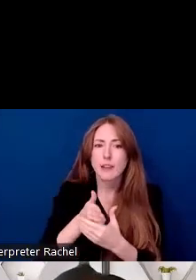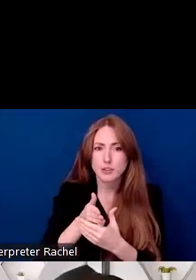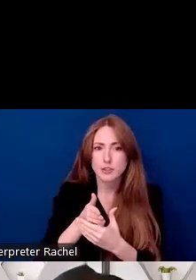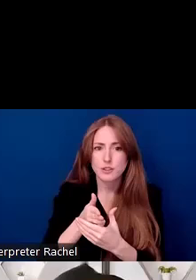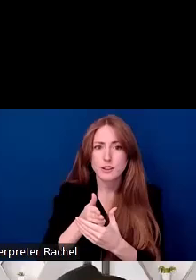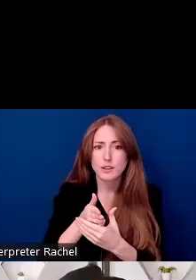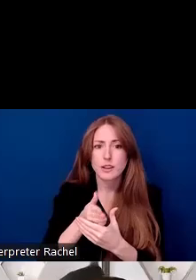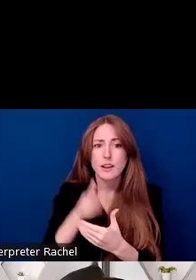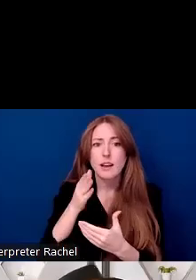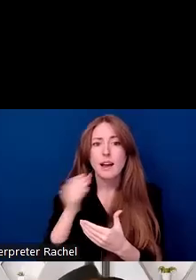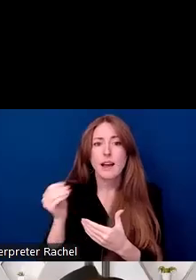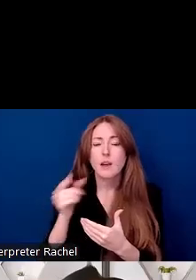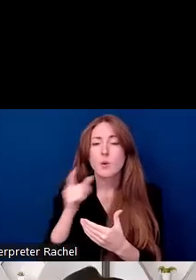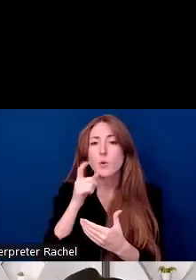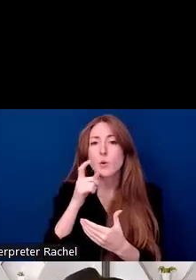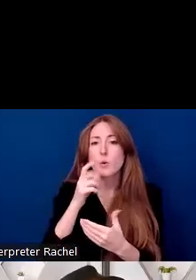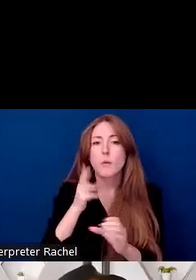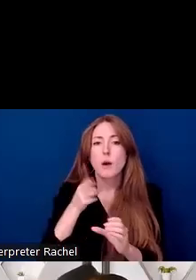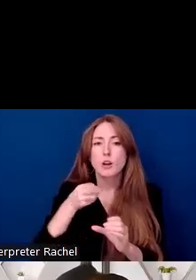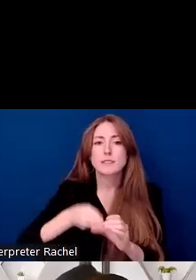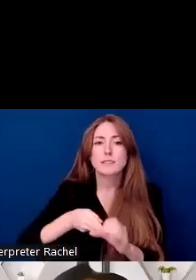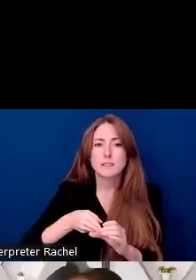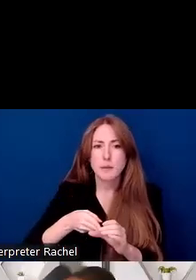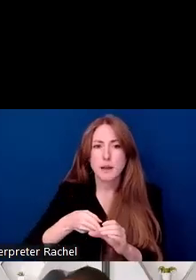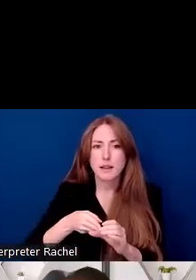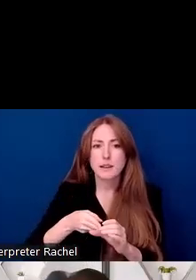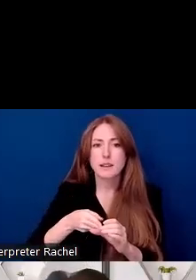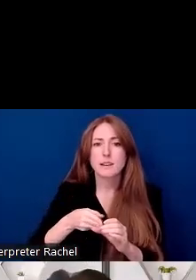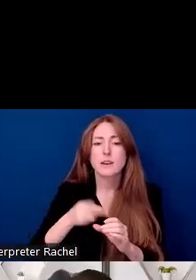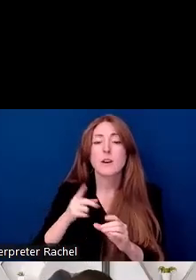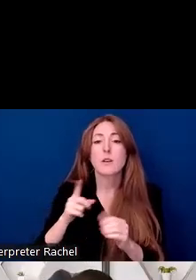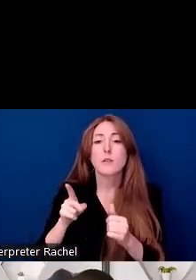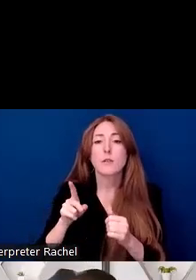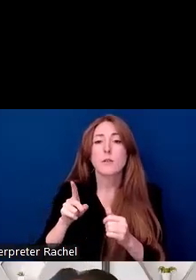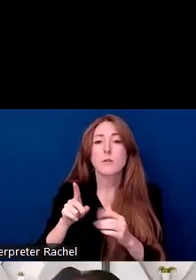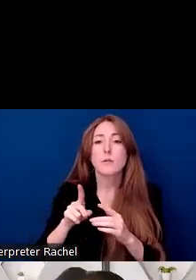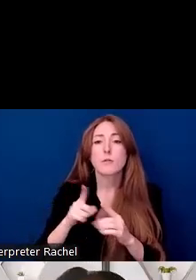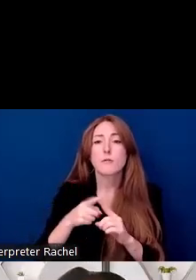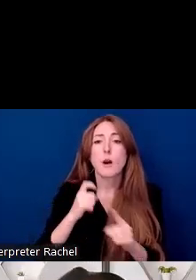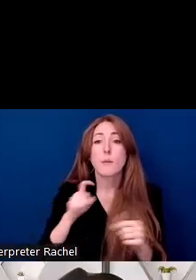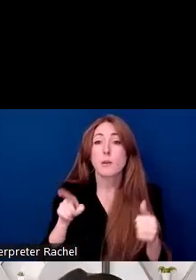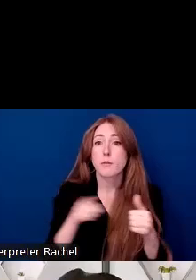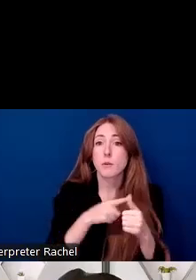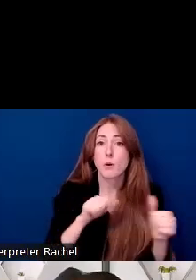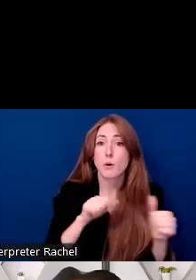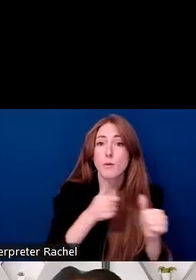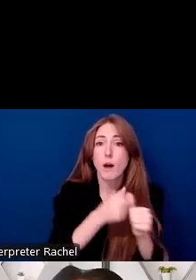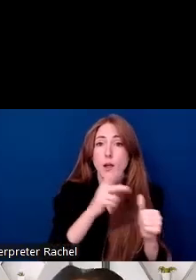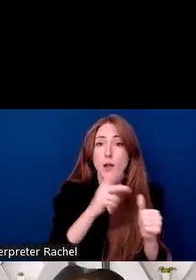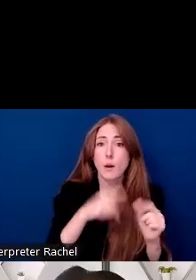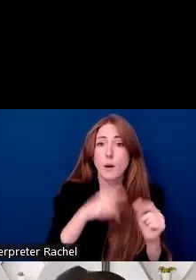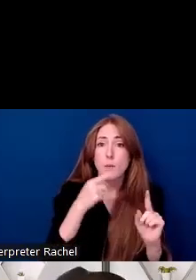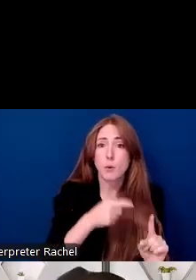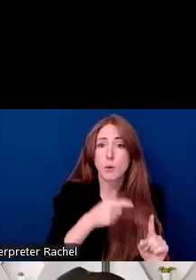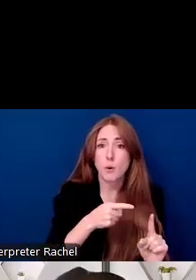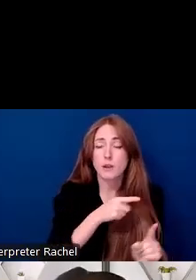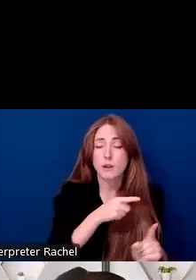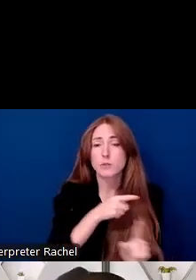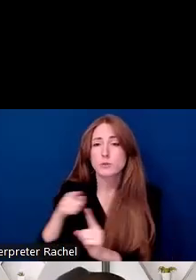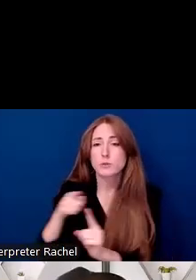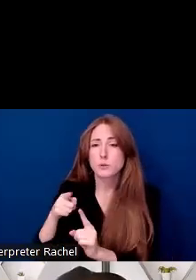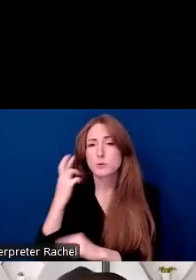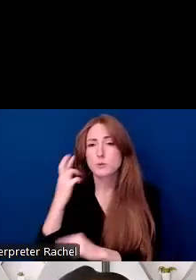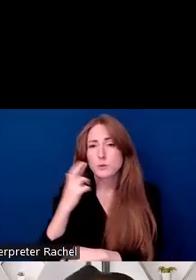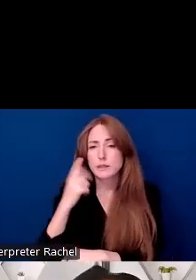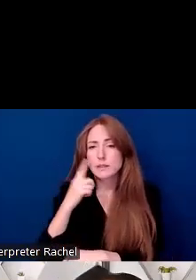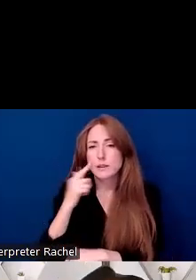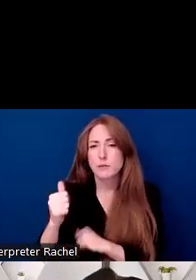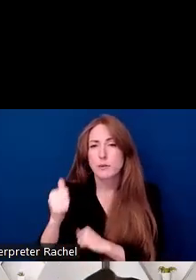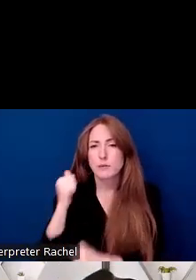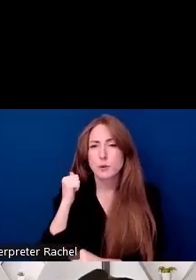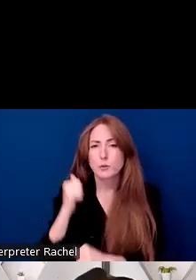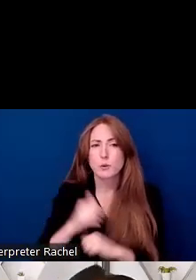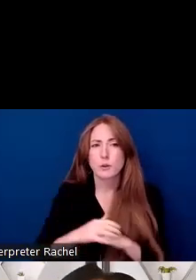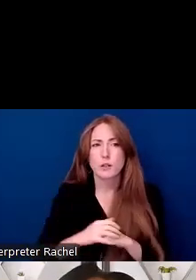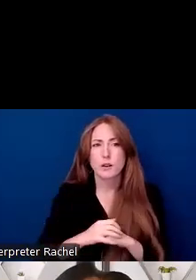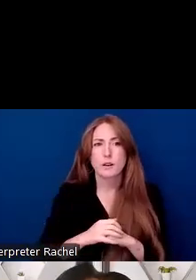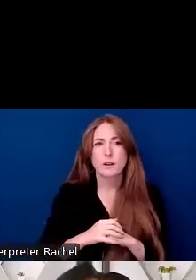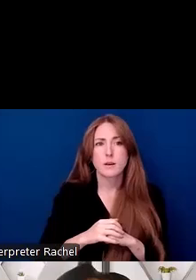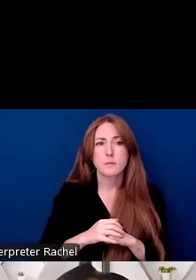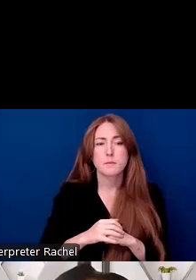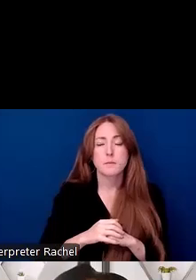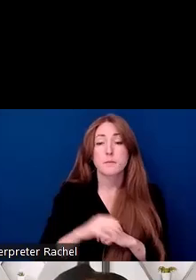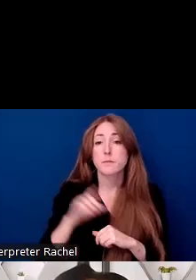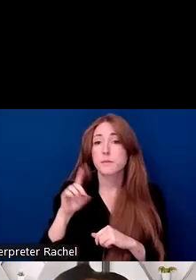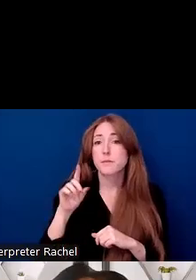points, and the reason for refusal. Next, please. For the data analysis, descriptive analysis was